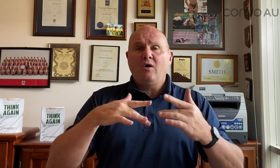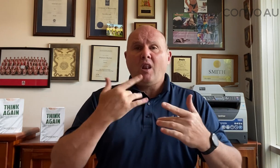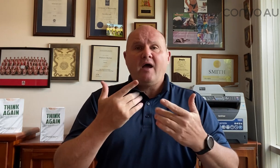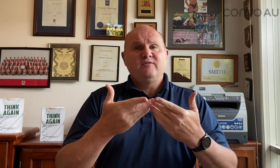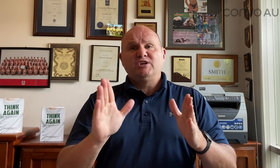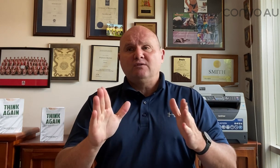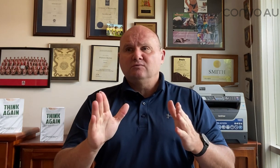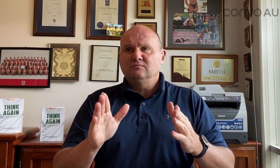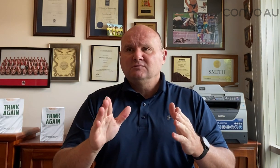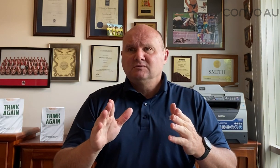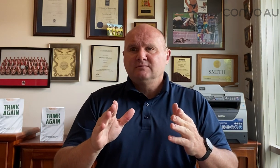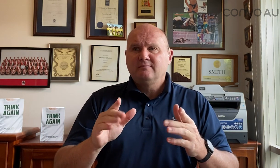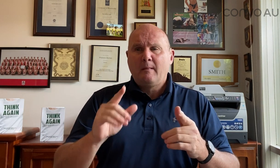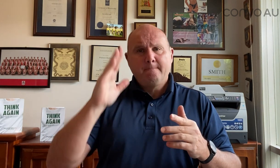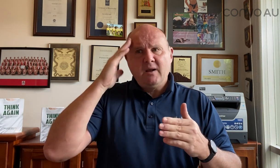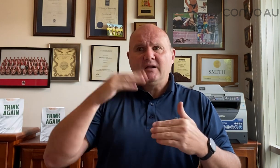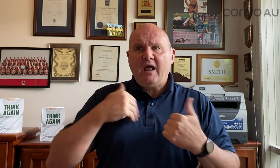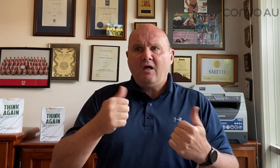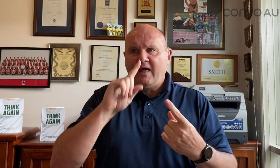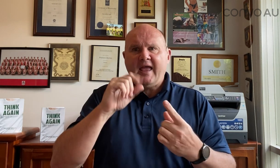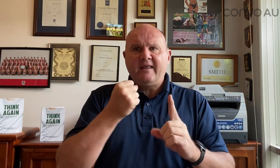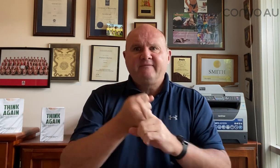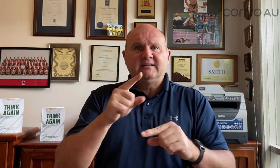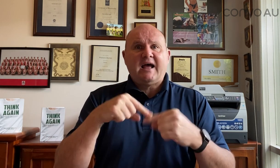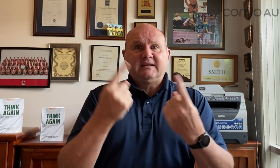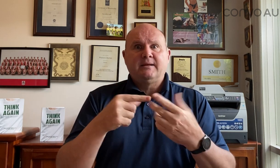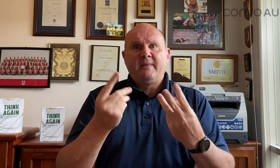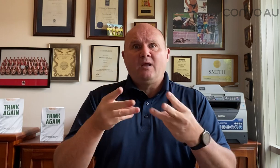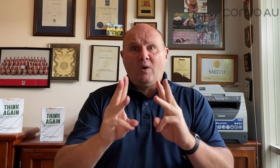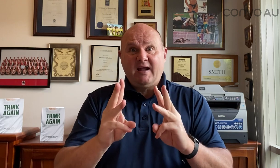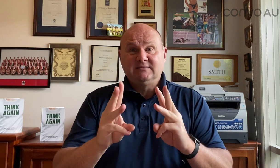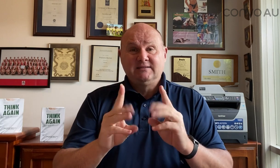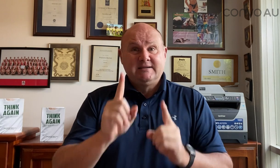or life in general mental health can affect us in many ways,